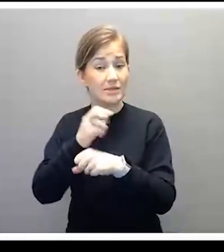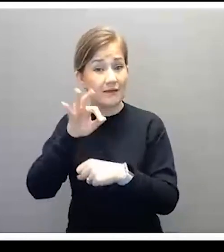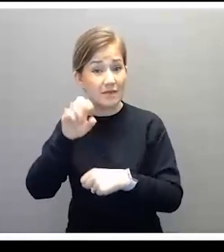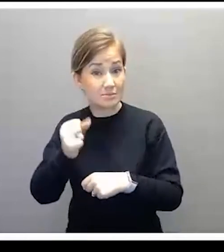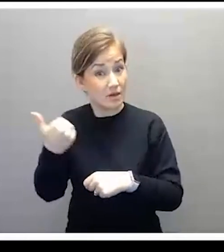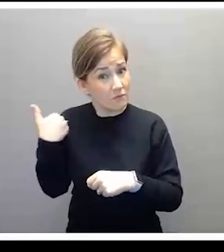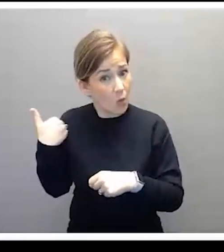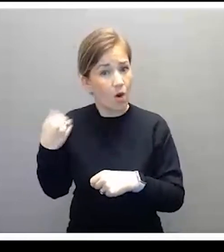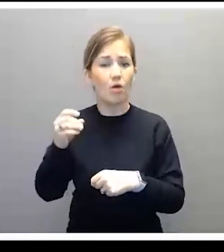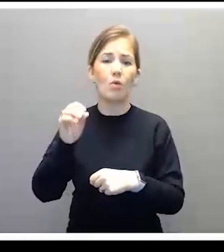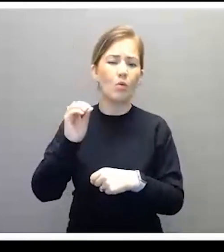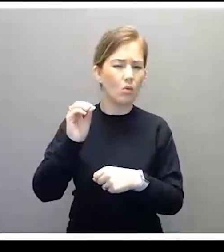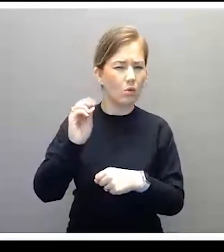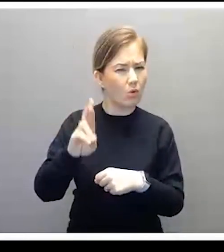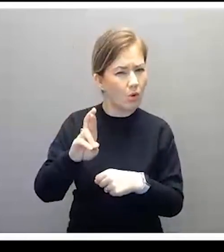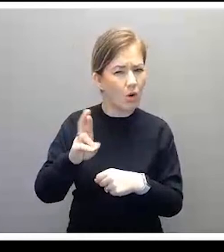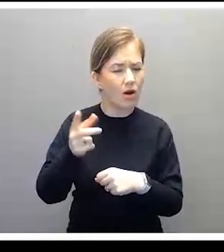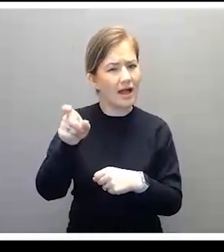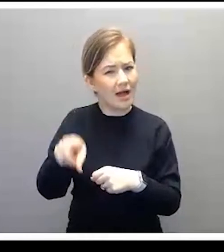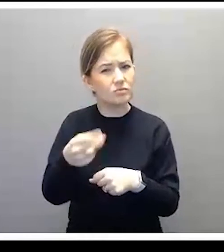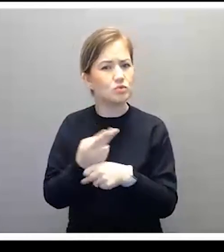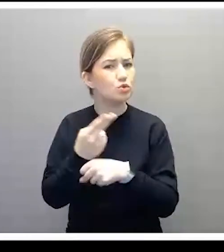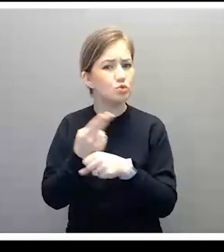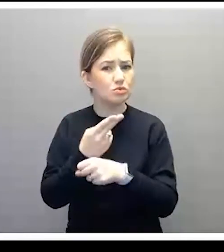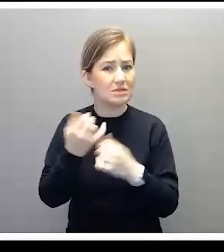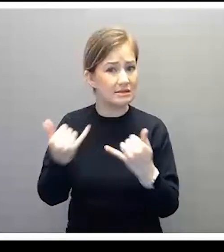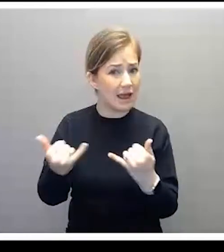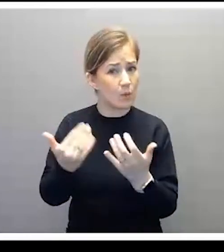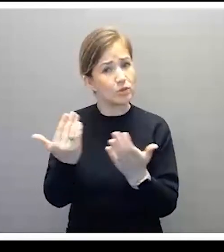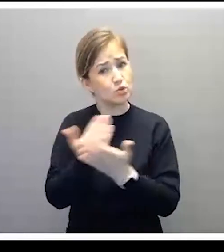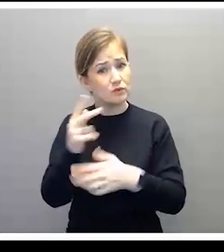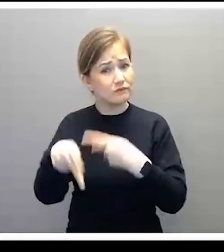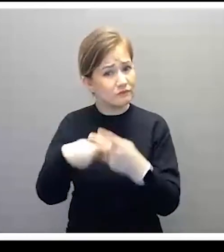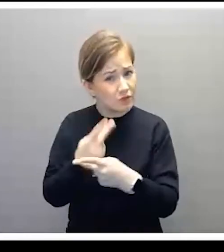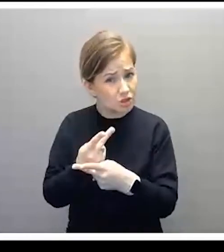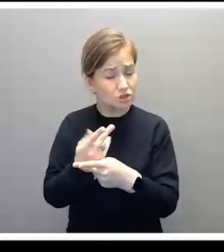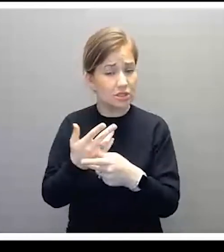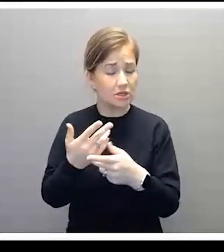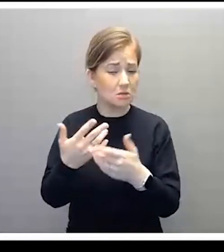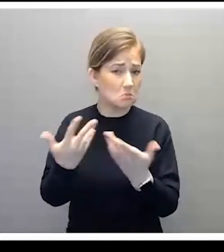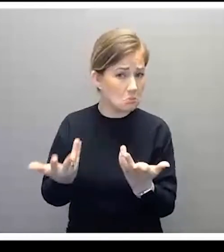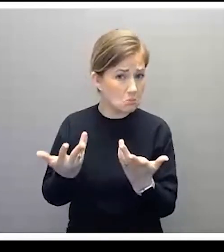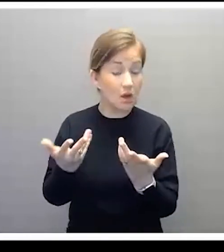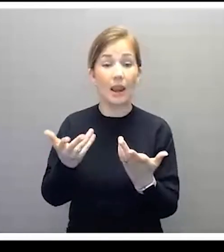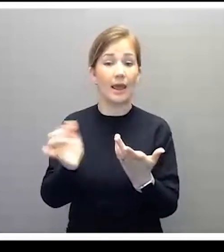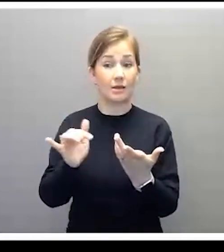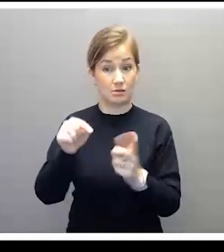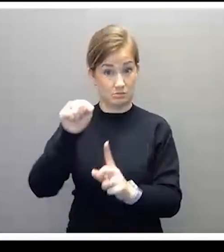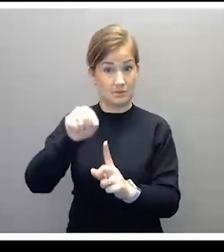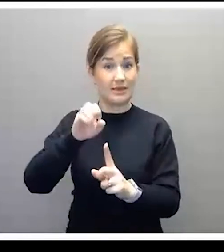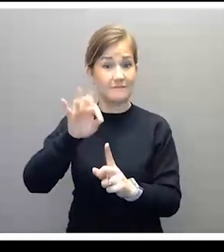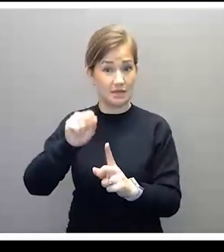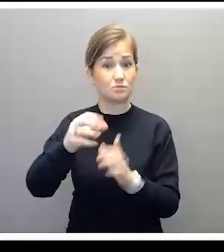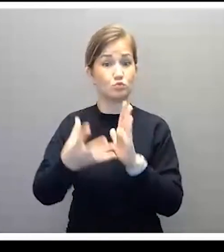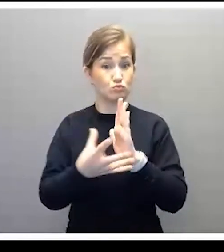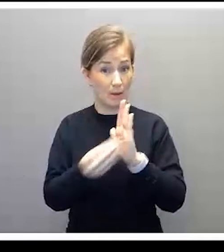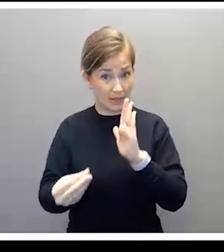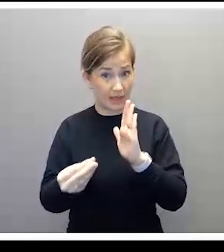Or do they have to like, use a new version? Is this available to, or when this becomes available,